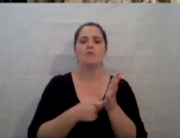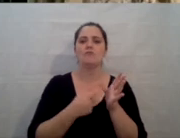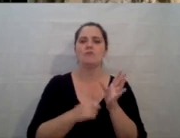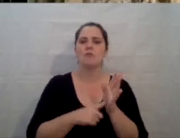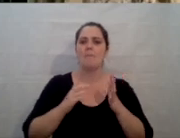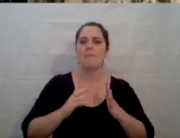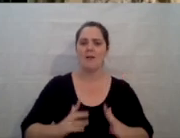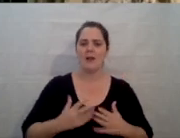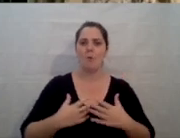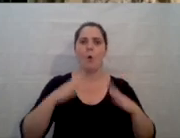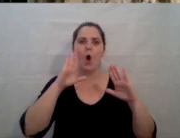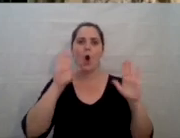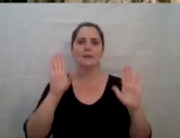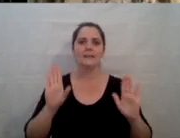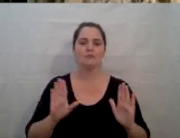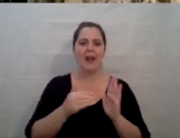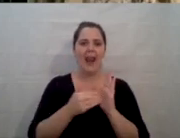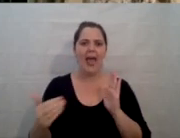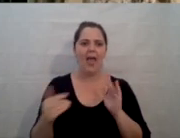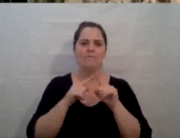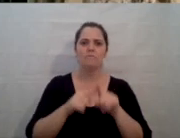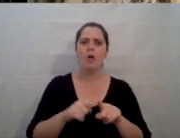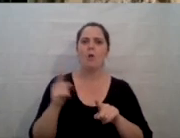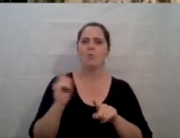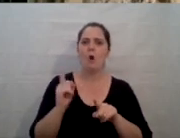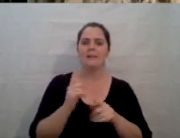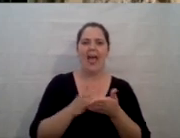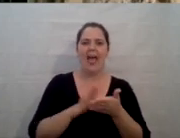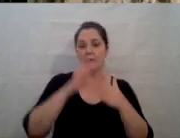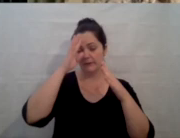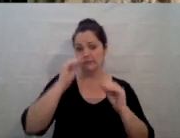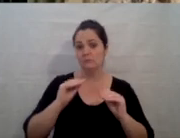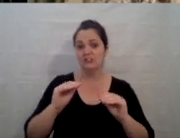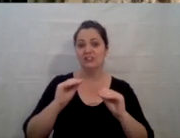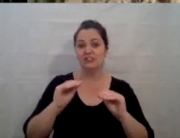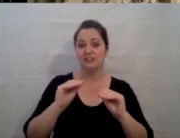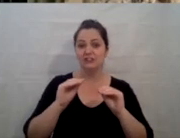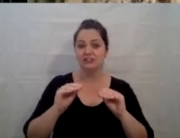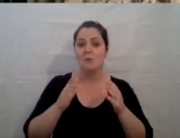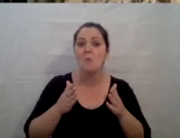is dealt with in life drawing practice and pedagogies, teaching of life drawing now.